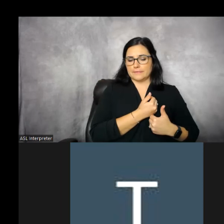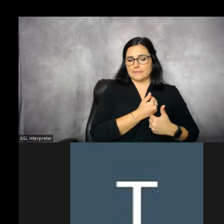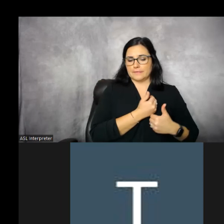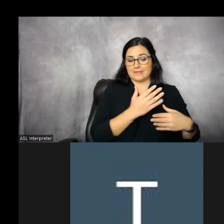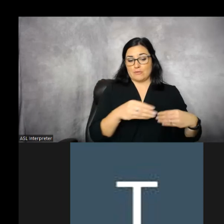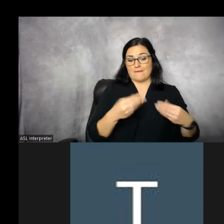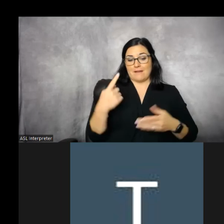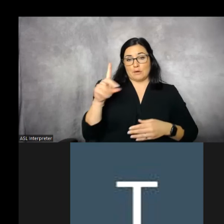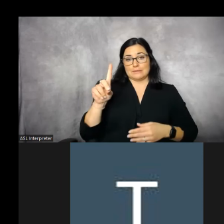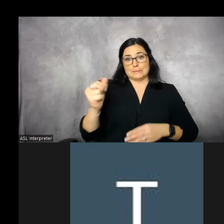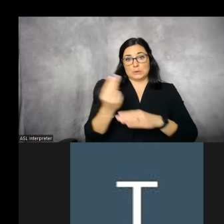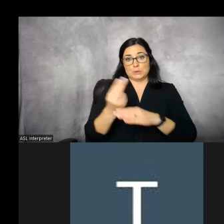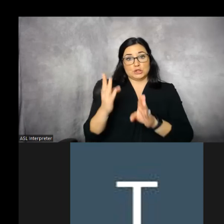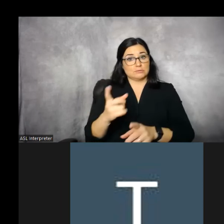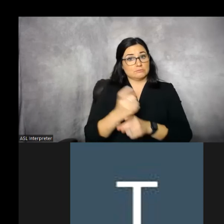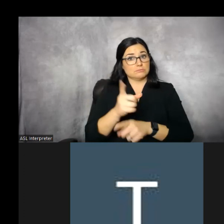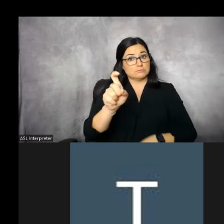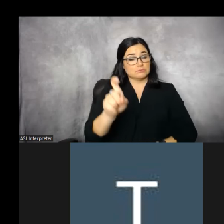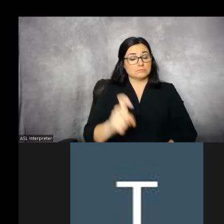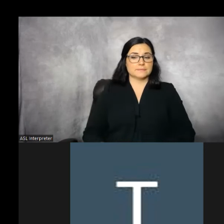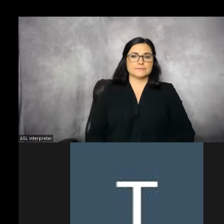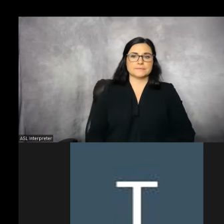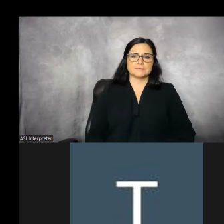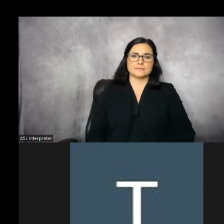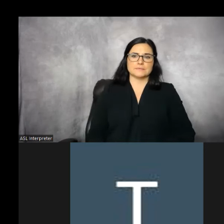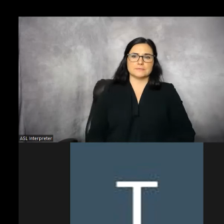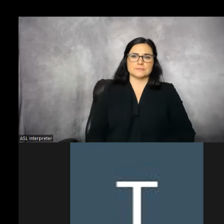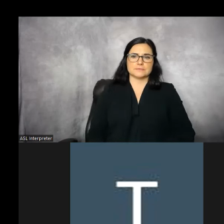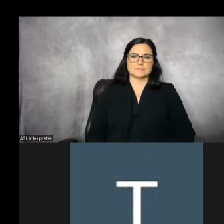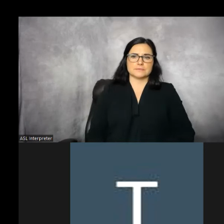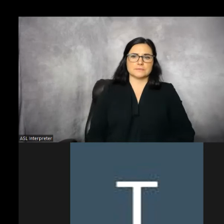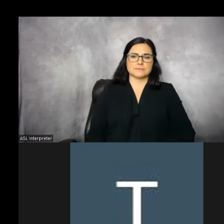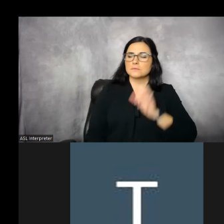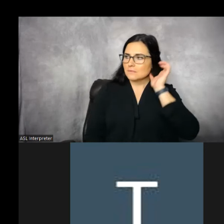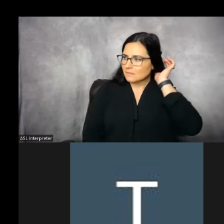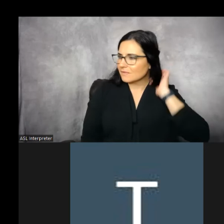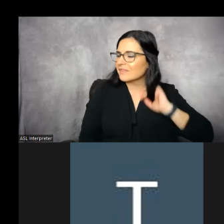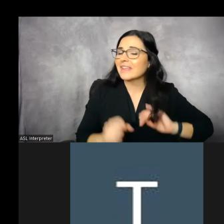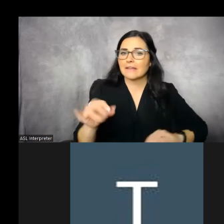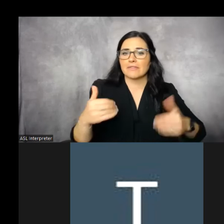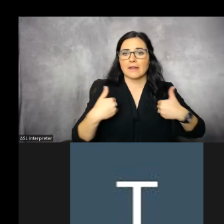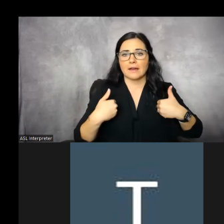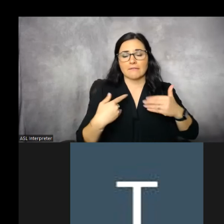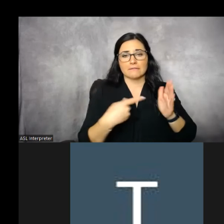Well, in most examples whether they have their own device, or whether they're using a computer lab